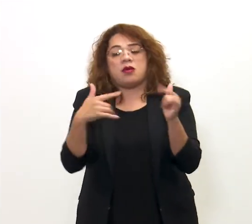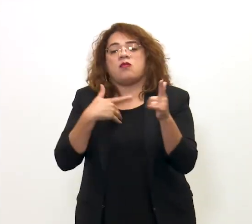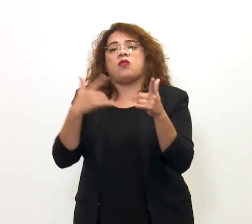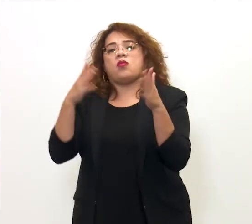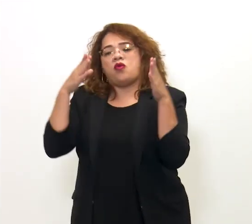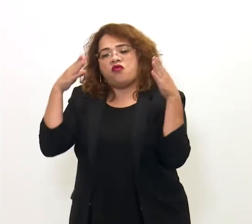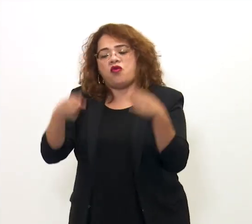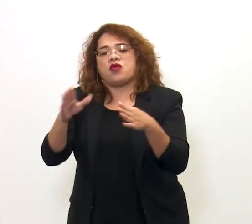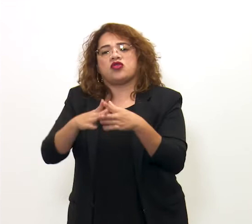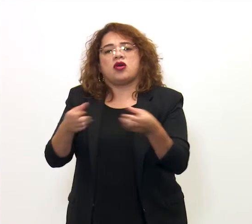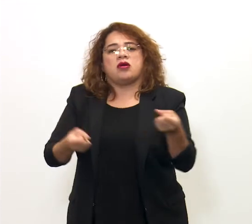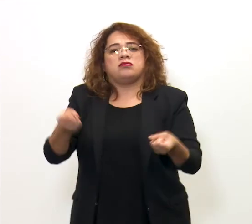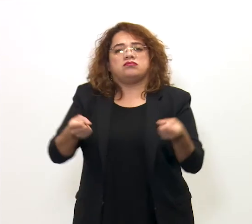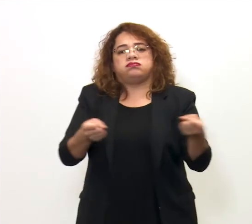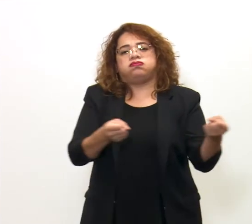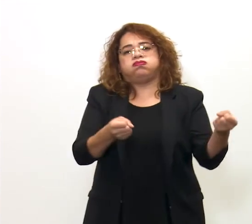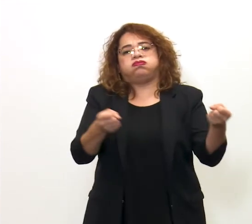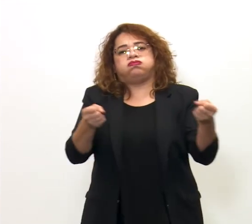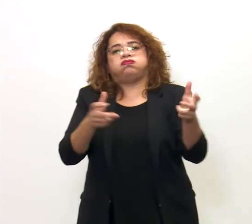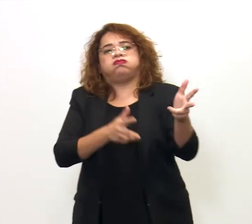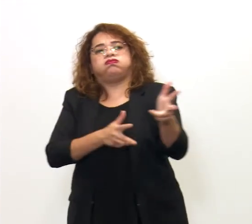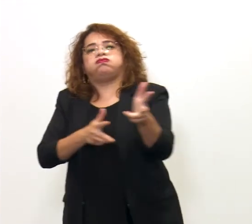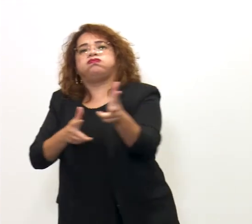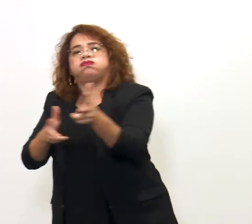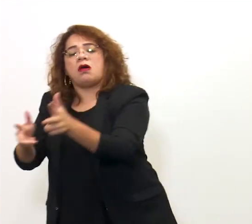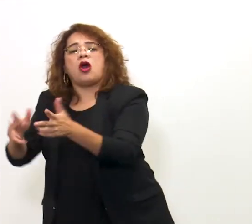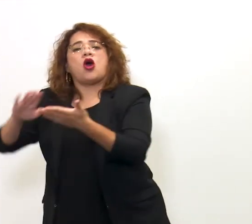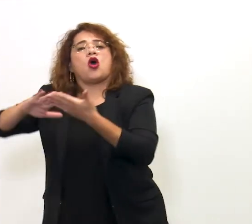up and running. We have a series of community partners that are out there knocking on doors